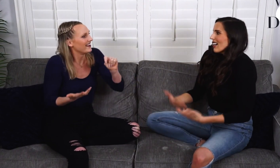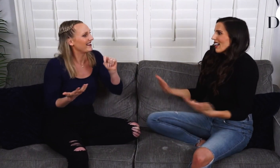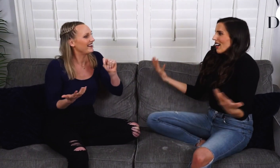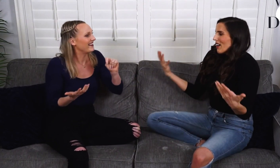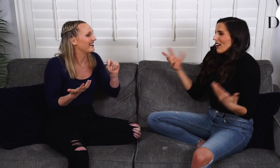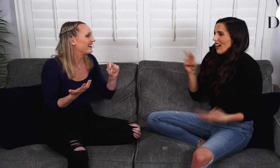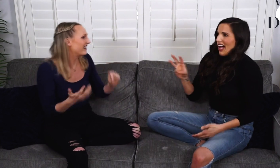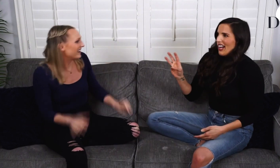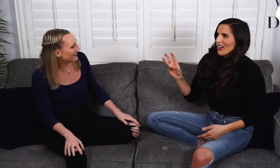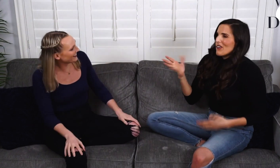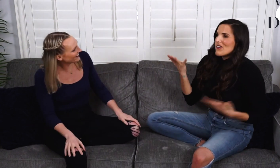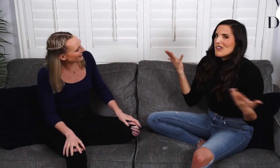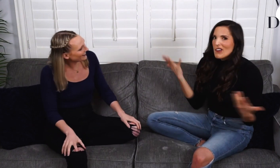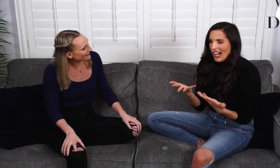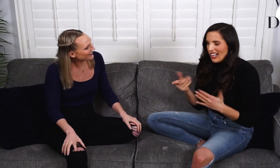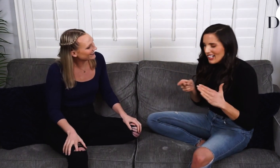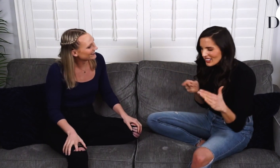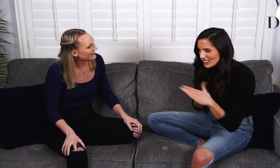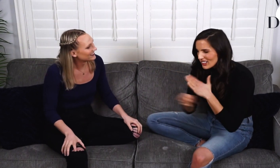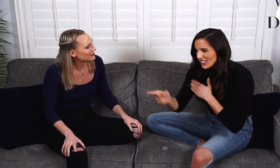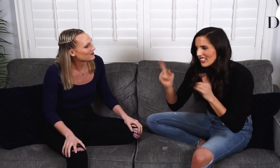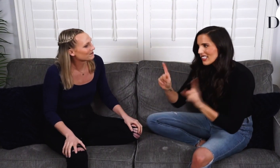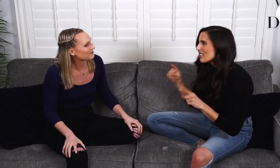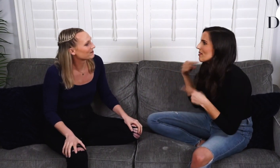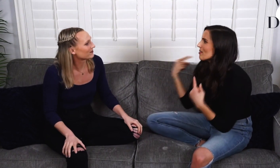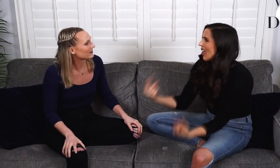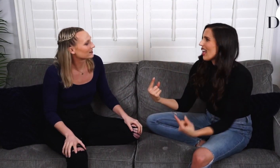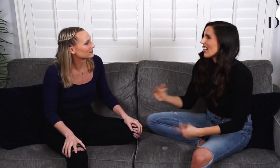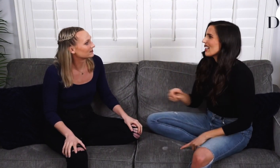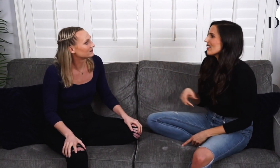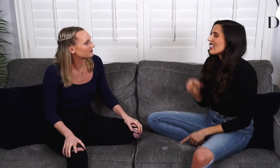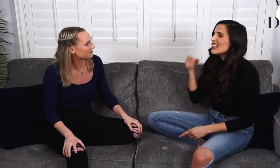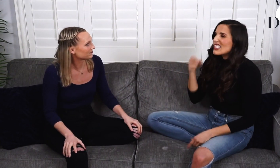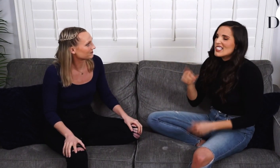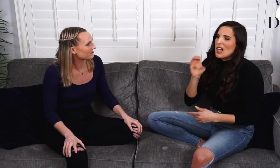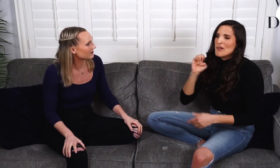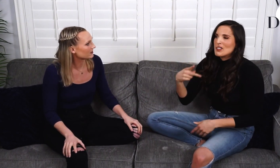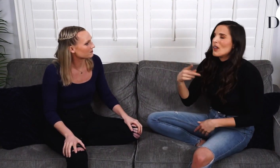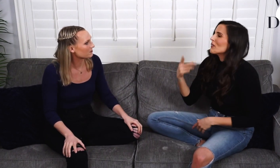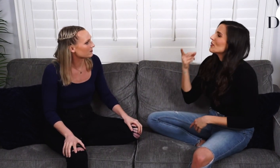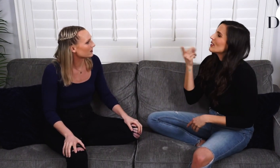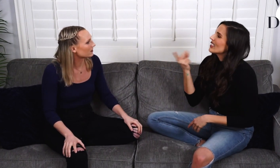Whew! Wow! What a journey it's been. This episode we're